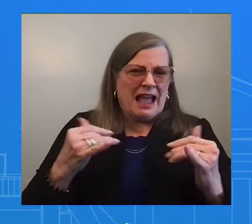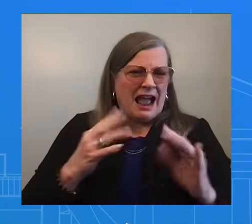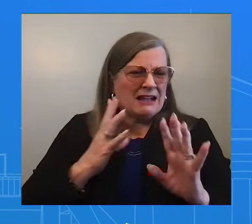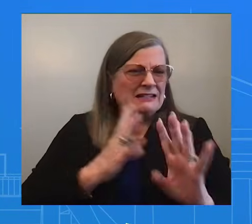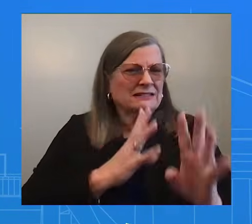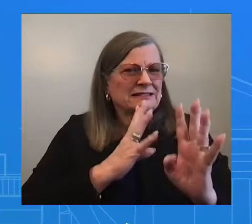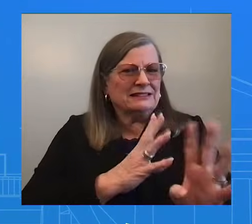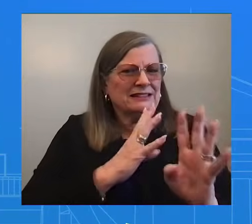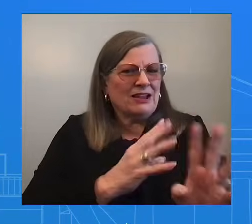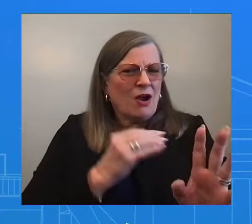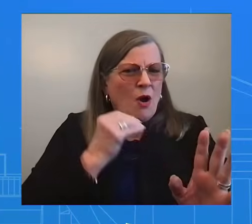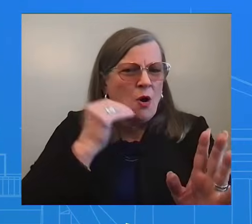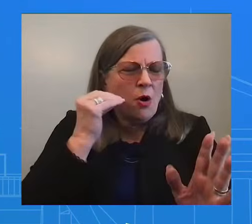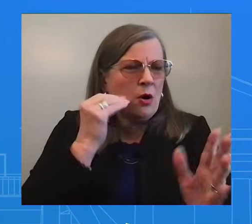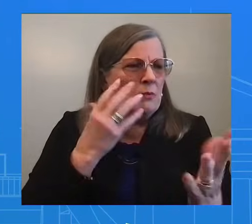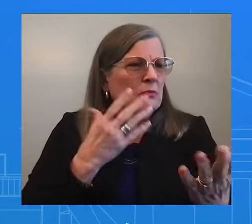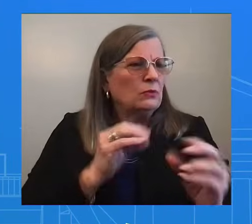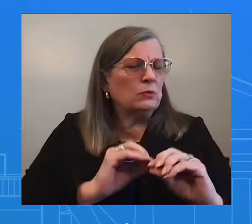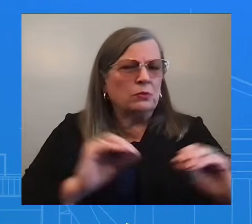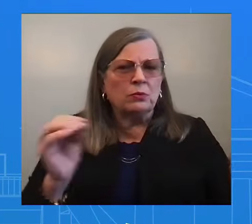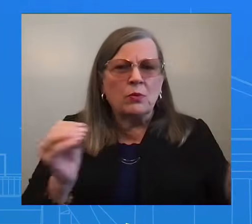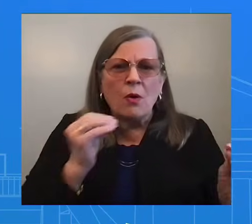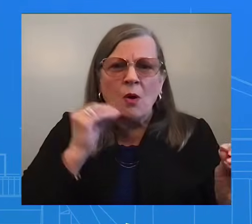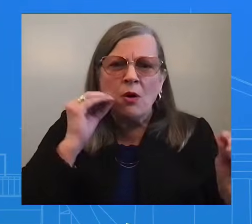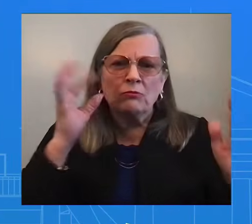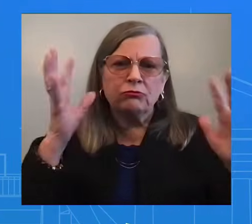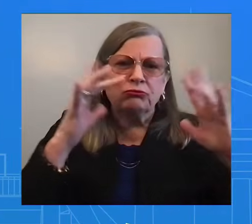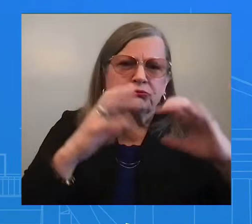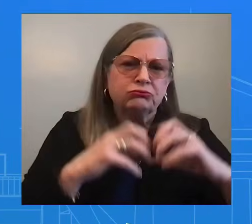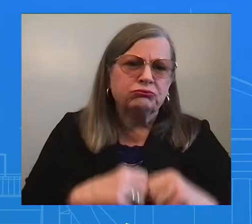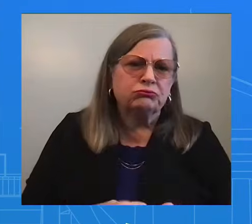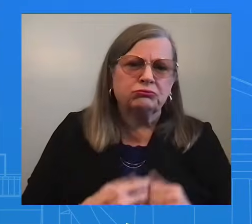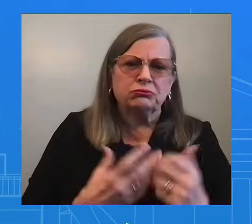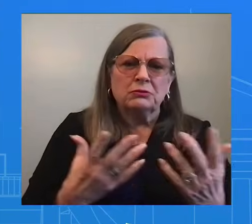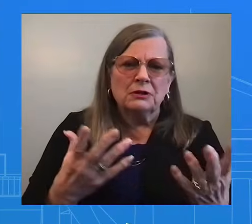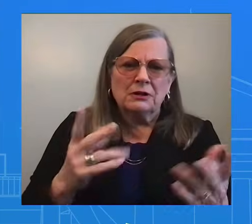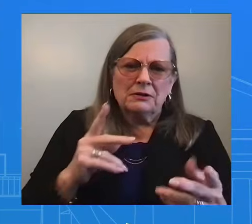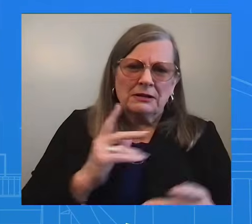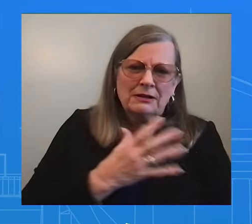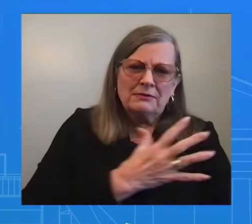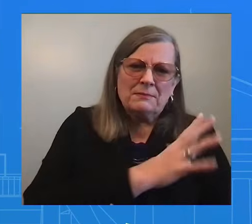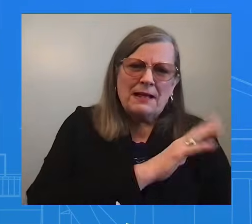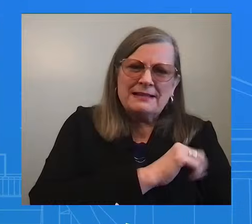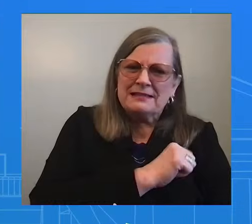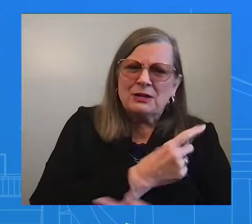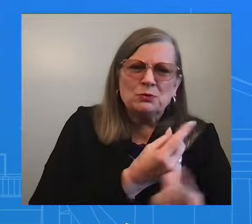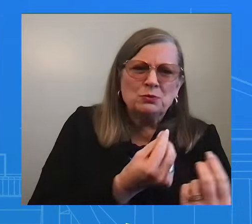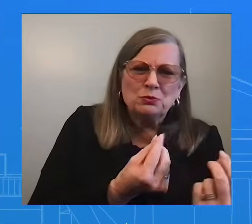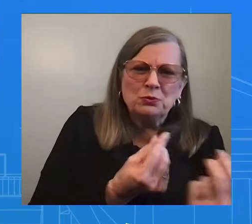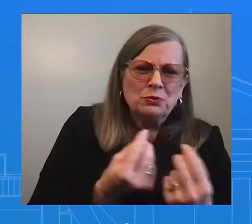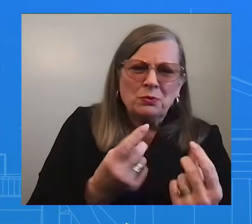the U.S. has to support these Palestinian civilians. Mr. Kirby: Well, we certainly welcome those comments. I think that's an important sign,